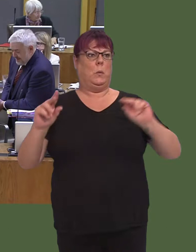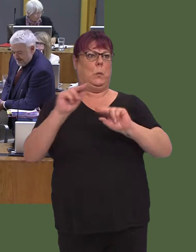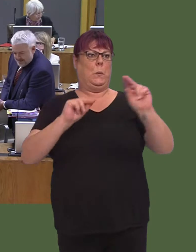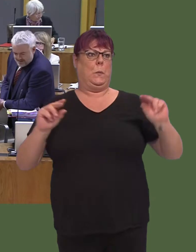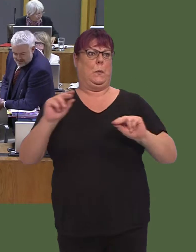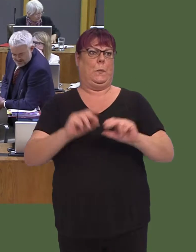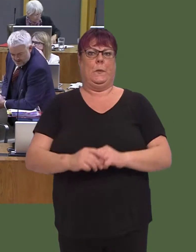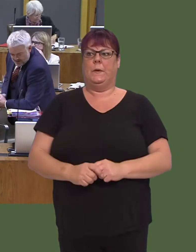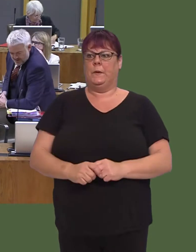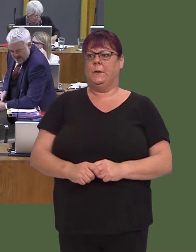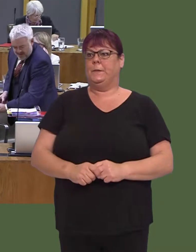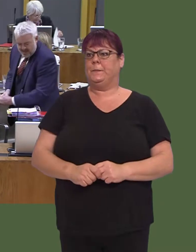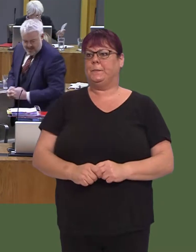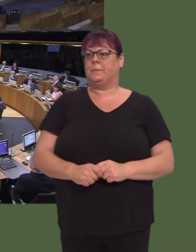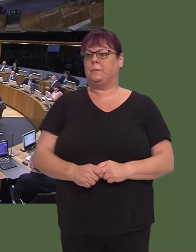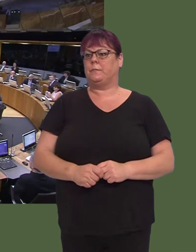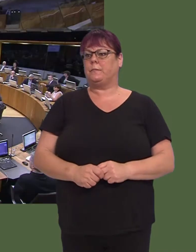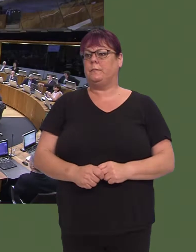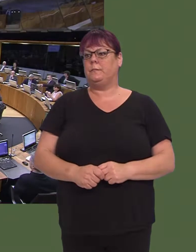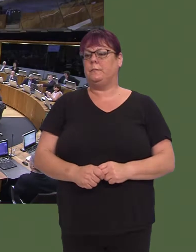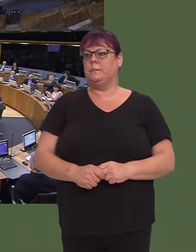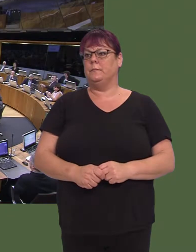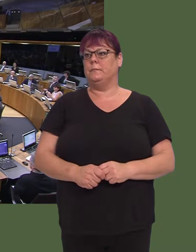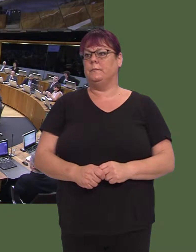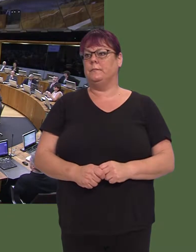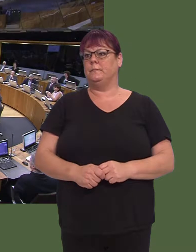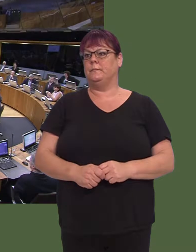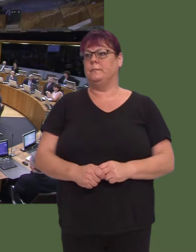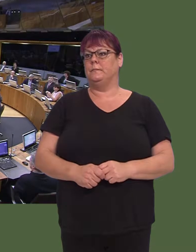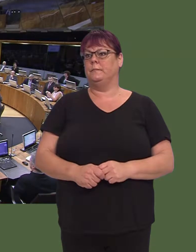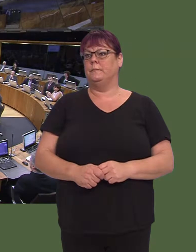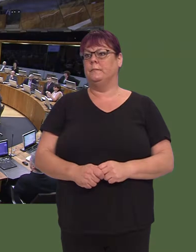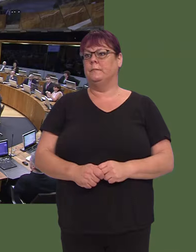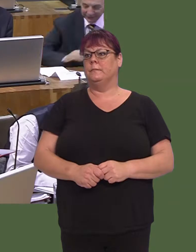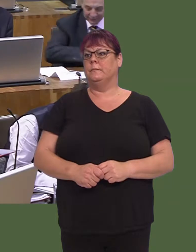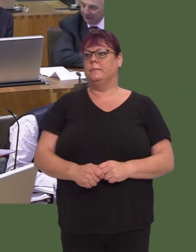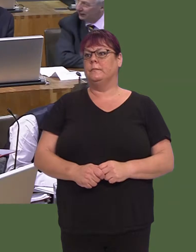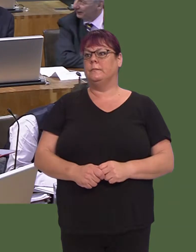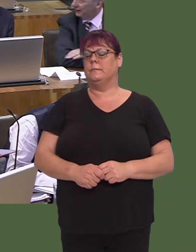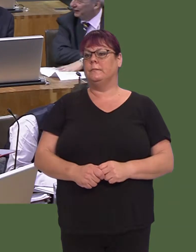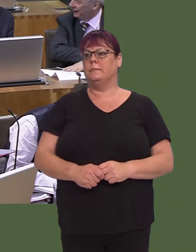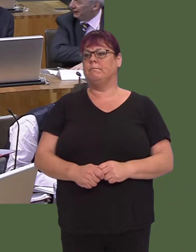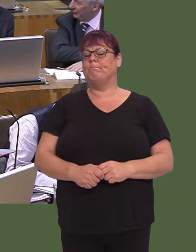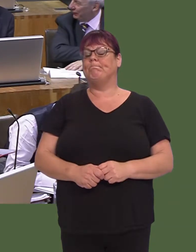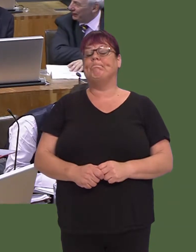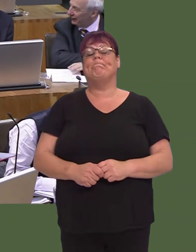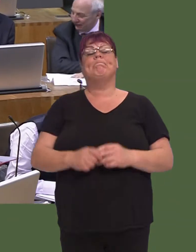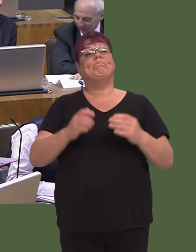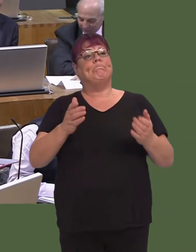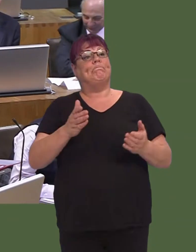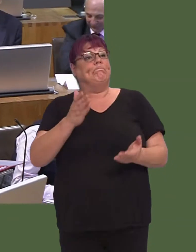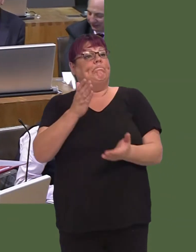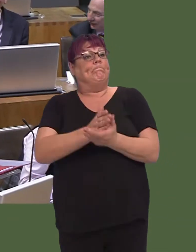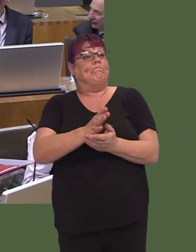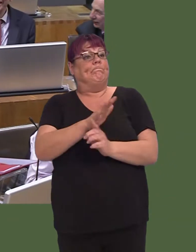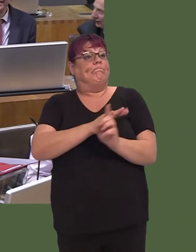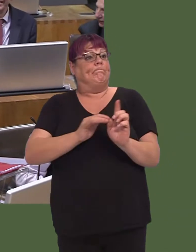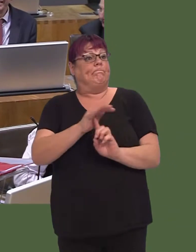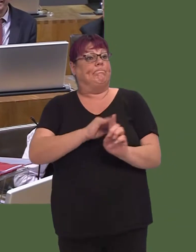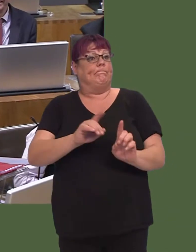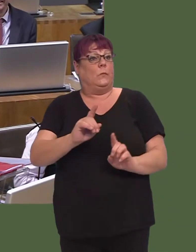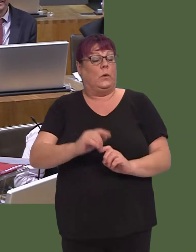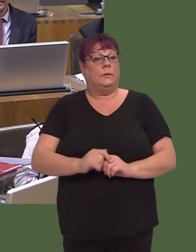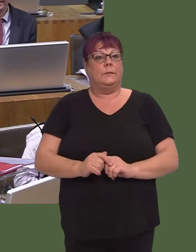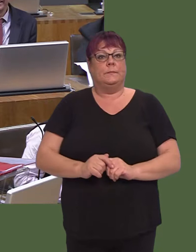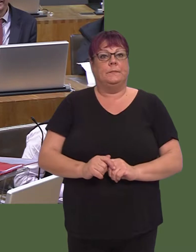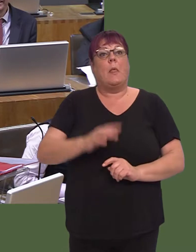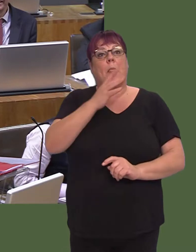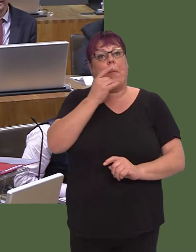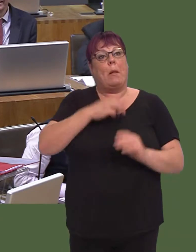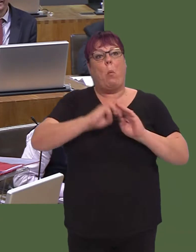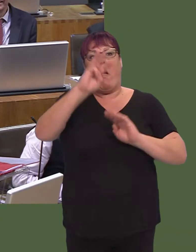Carwyn Jones AM: The reality of the situation is this: it is axiomatic in Plaid Cymru that